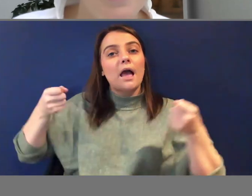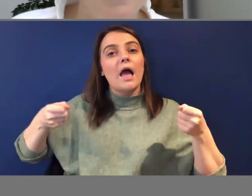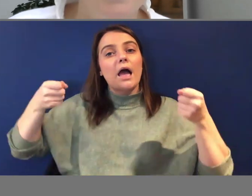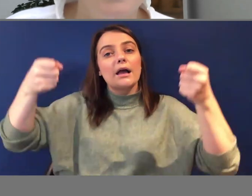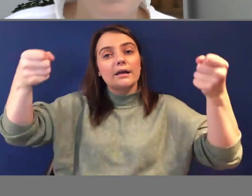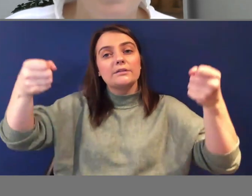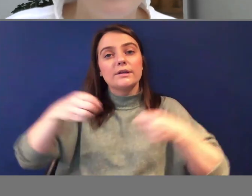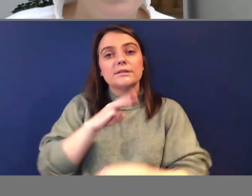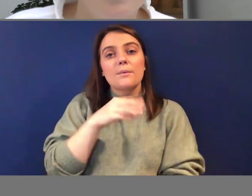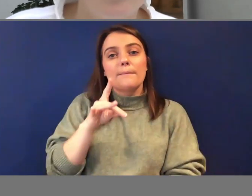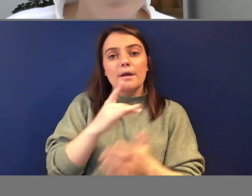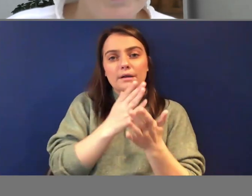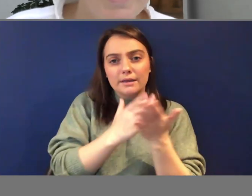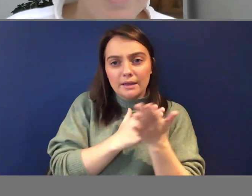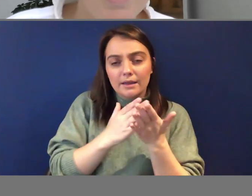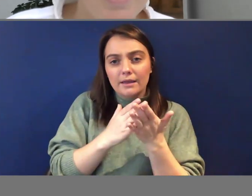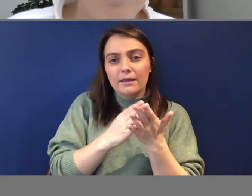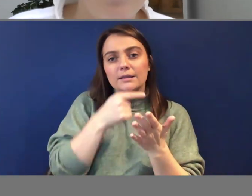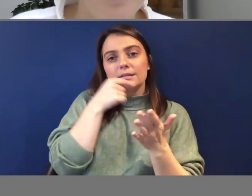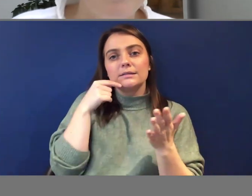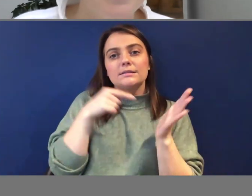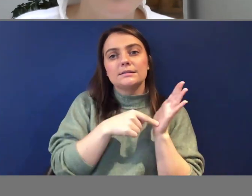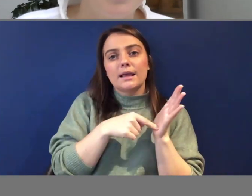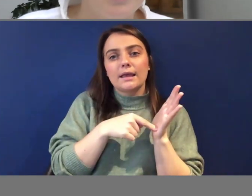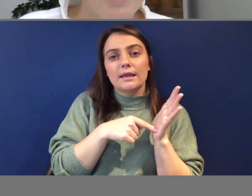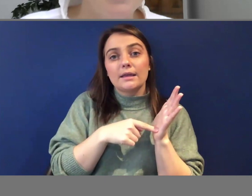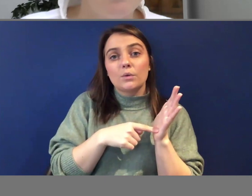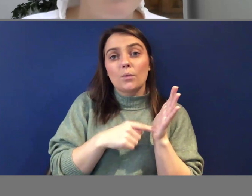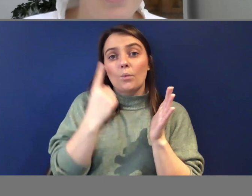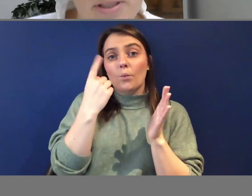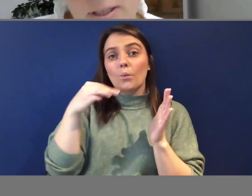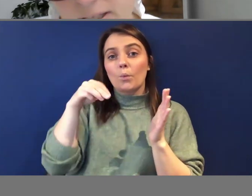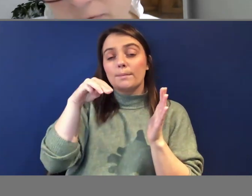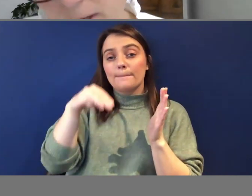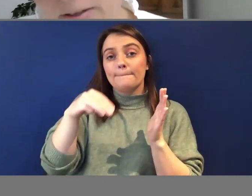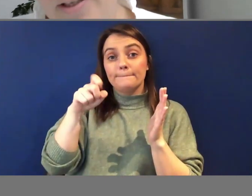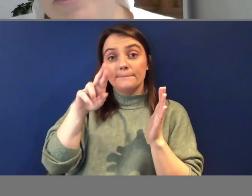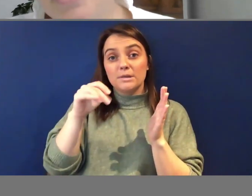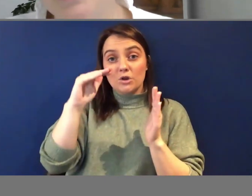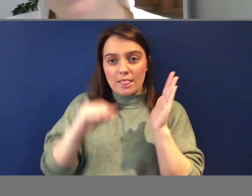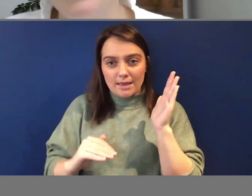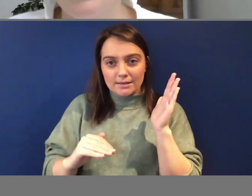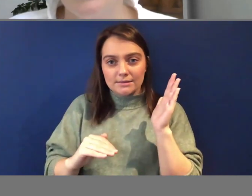is saying handrail on one side if a meter wide or less and both sides if greater than a meter